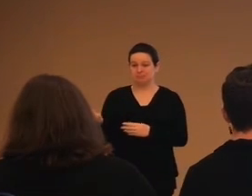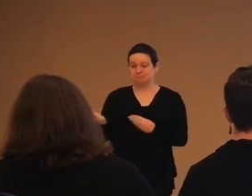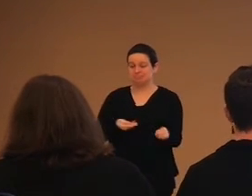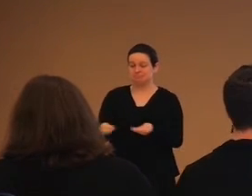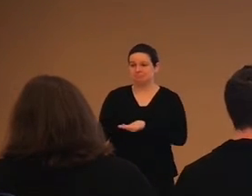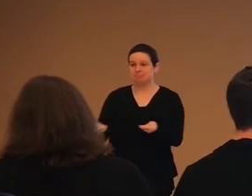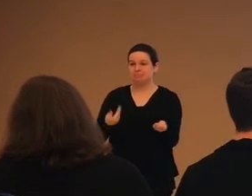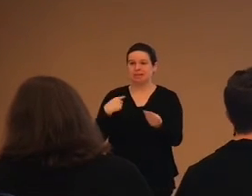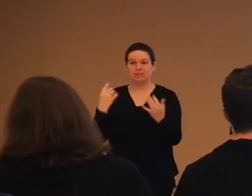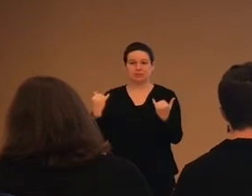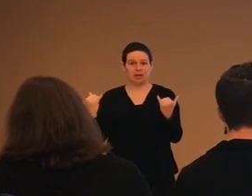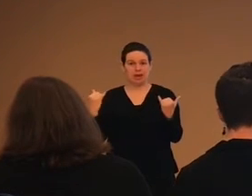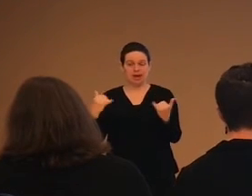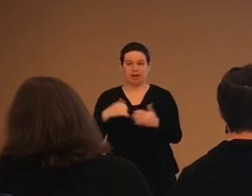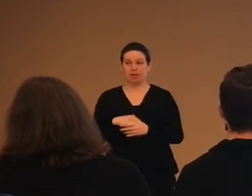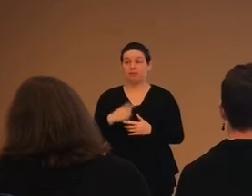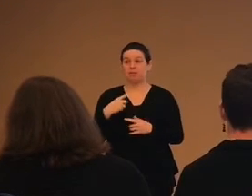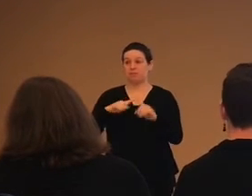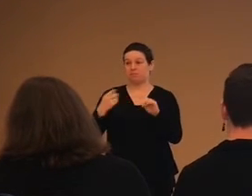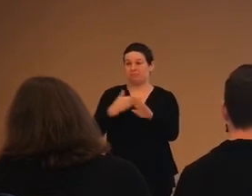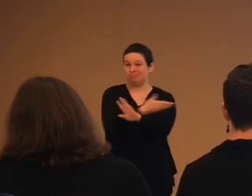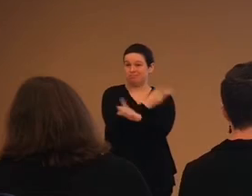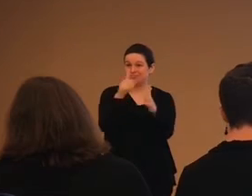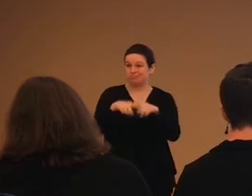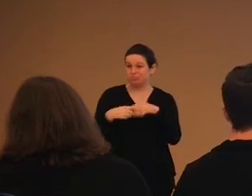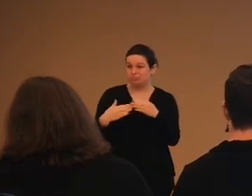But as a before we get started. Thank you for joining us